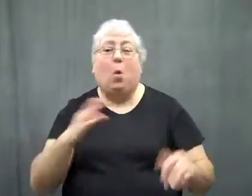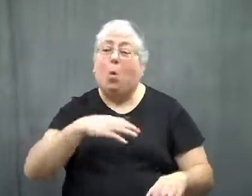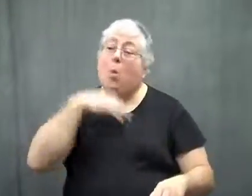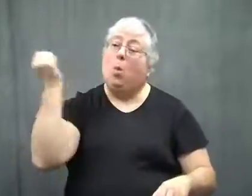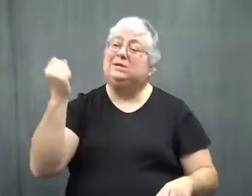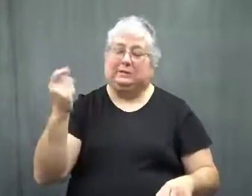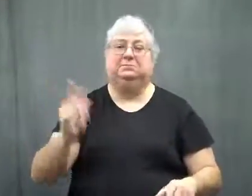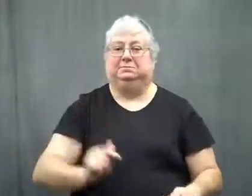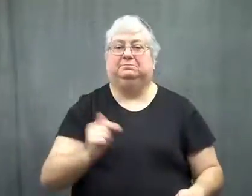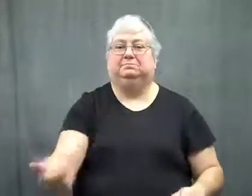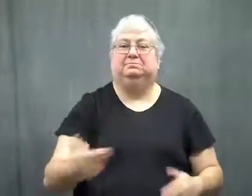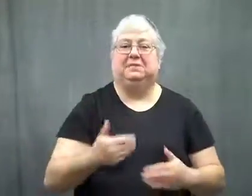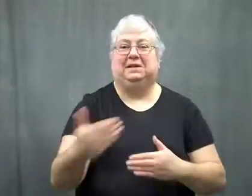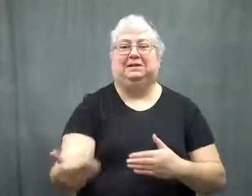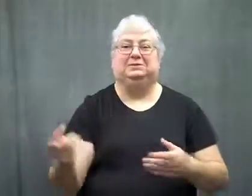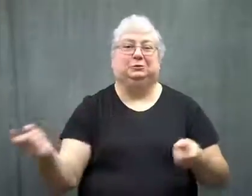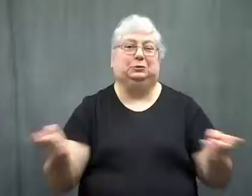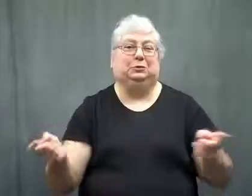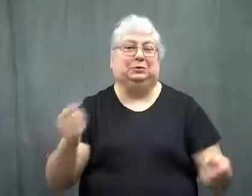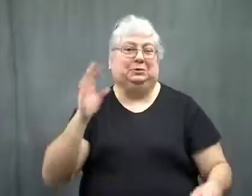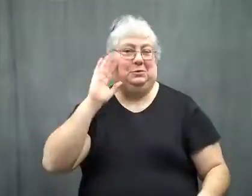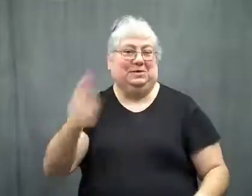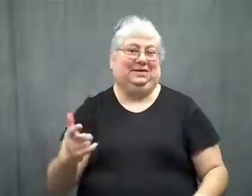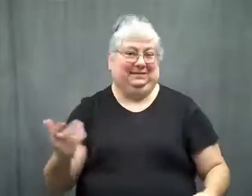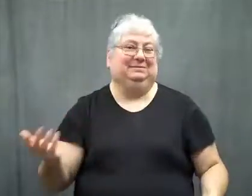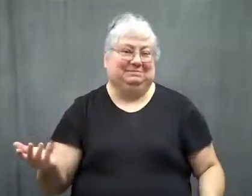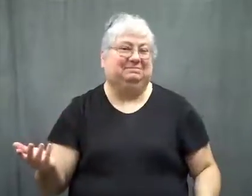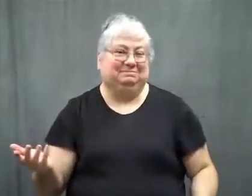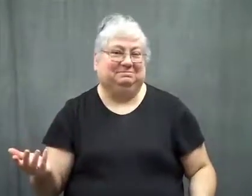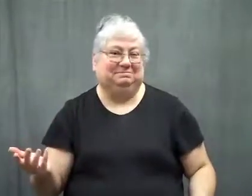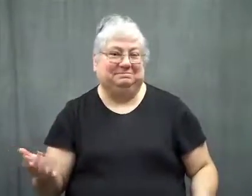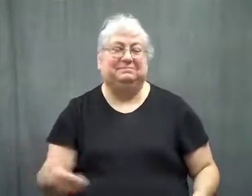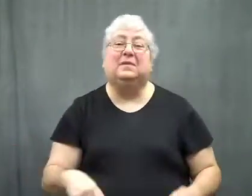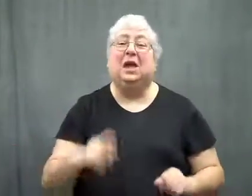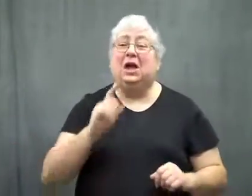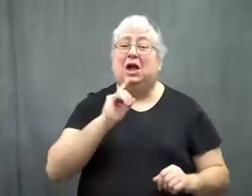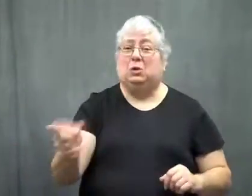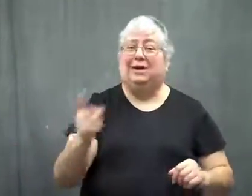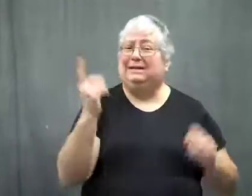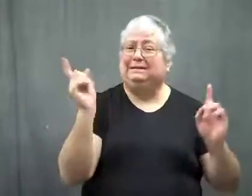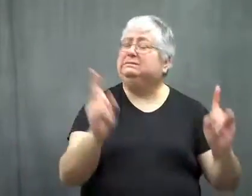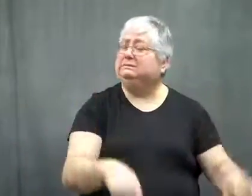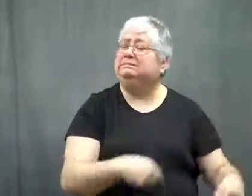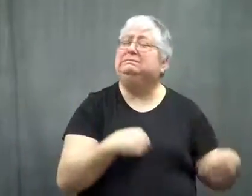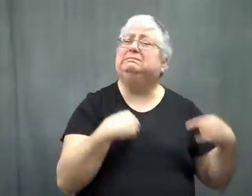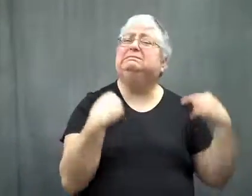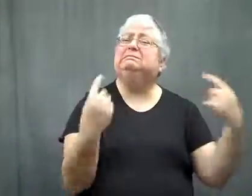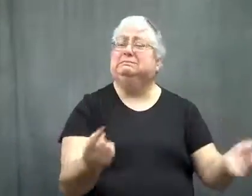The oldest child would be the next king or queen.